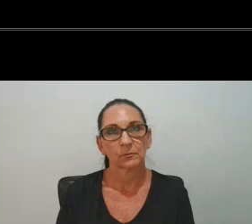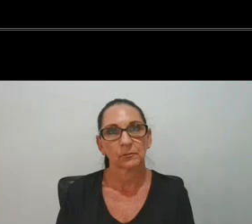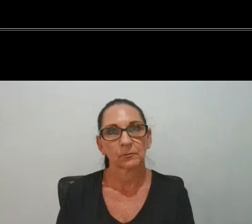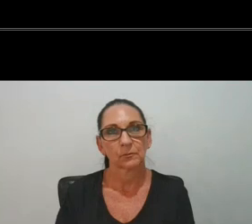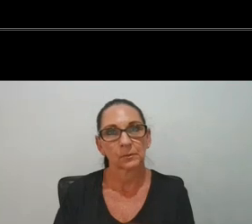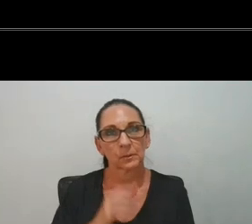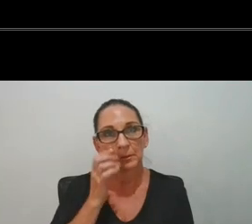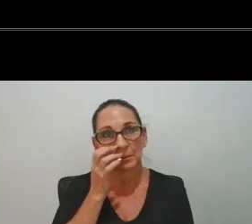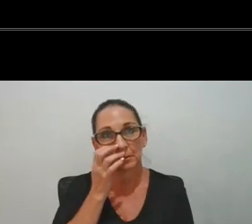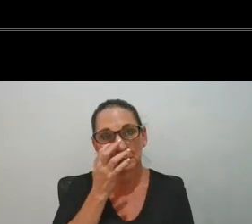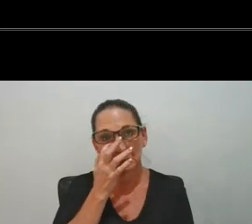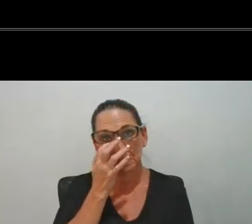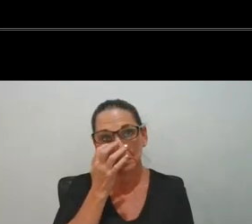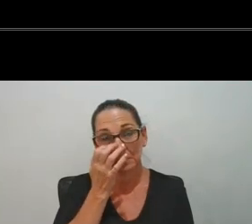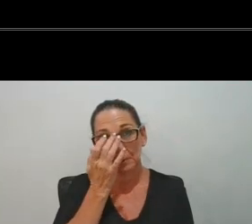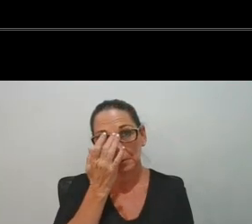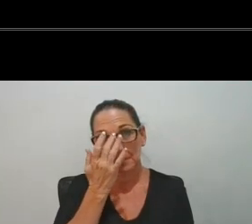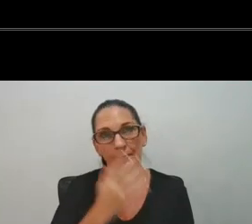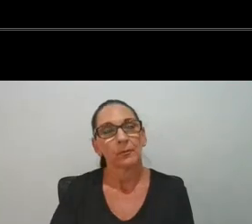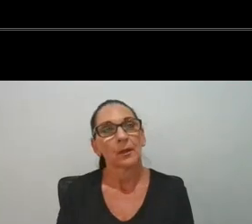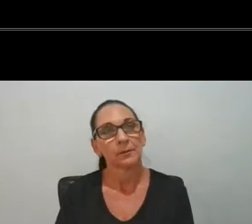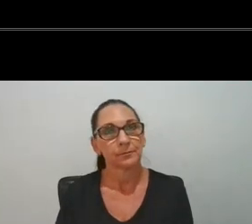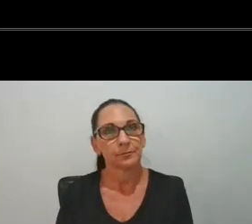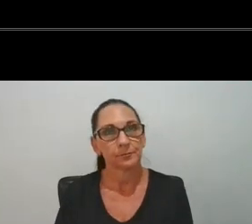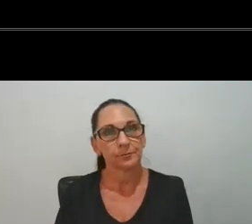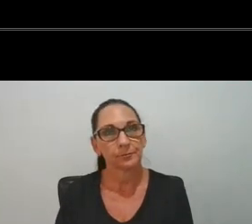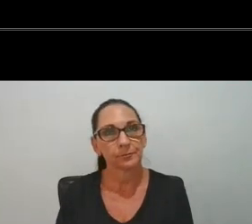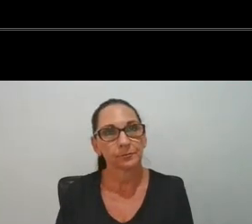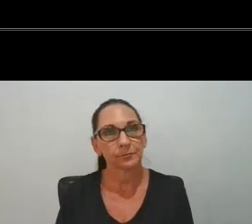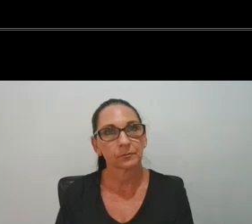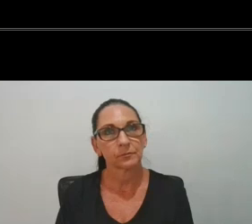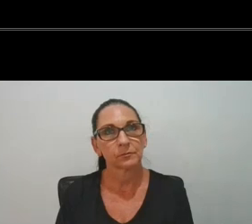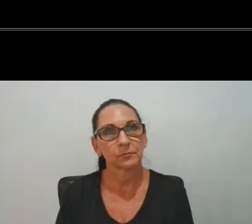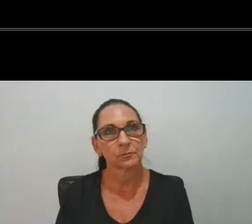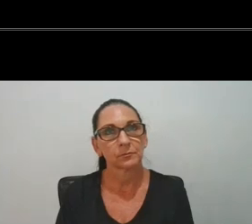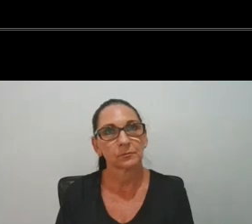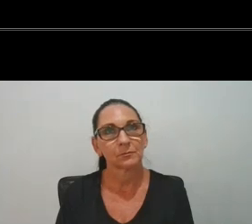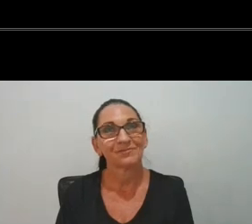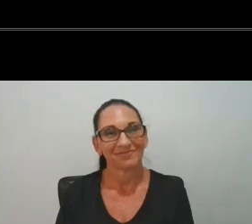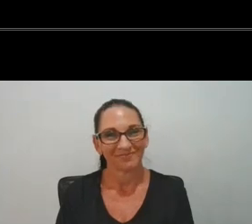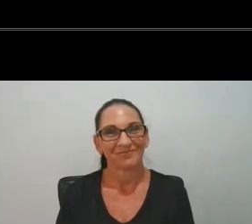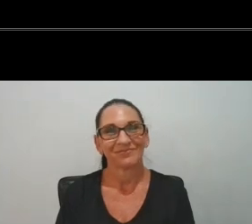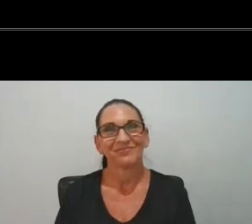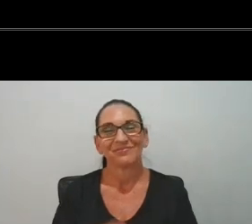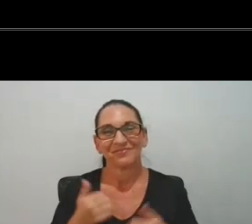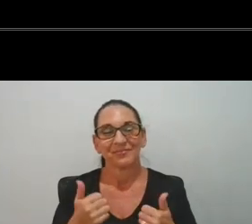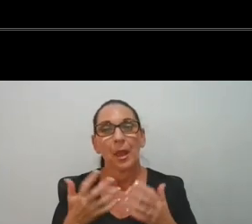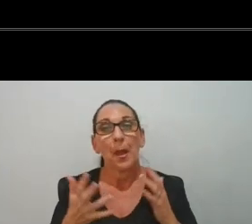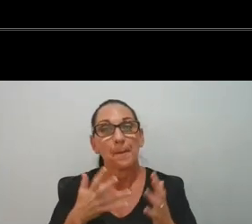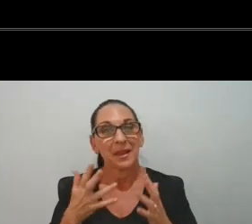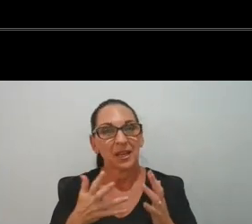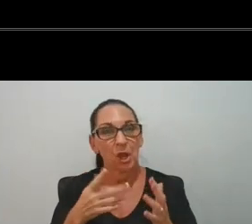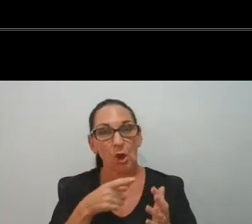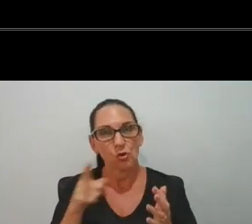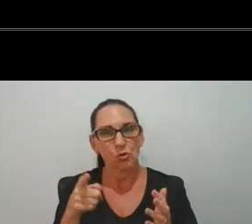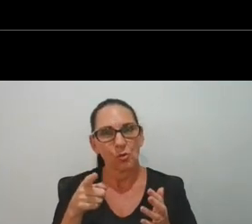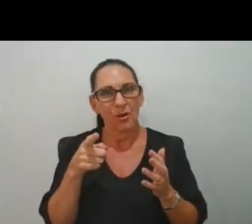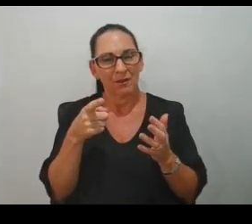assets test so just because you're fully reliant on Centrelink while you meet the income test you